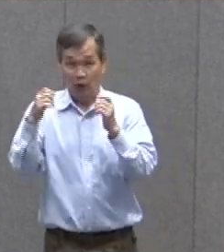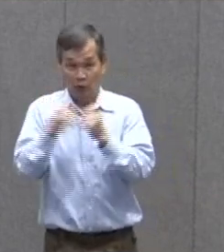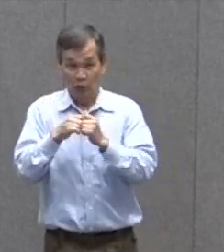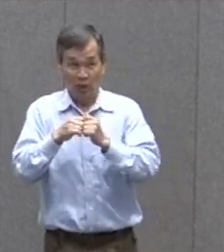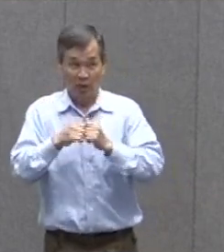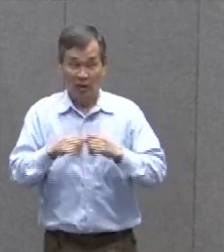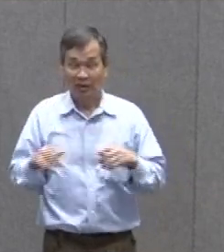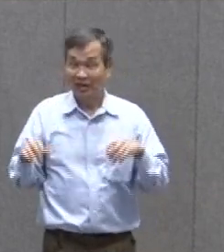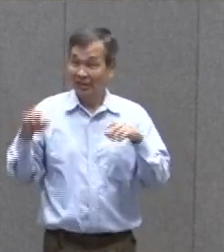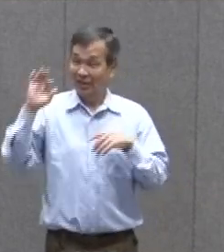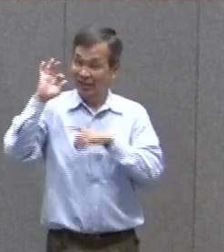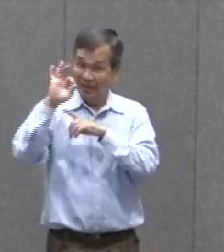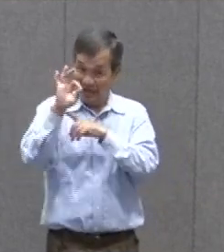So I'm going to start with my nine